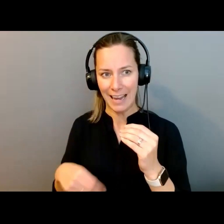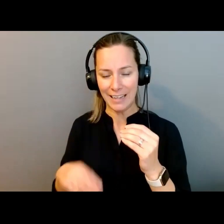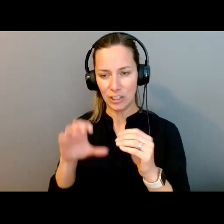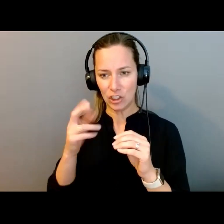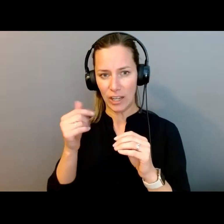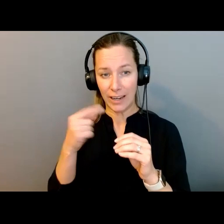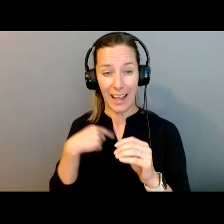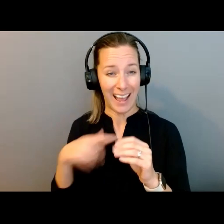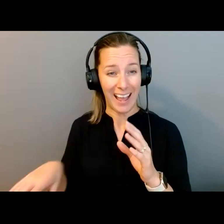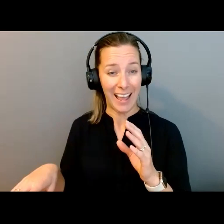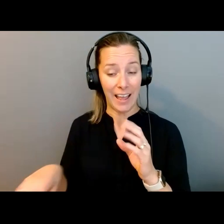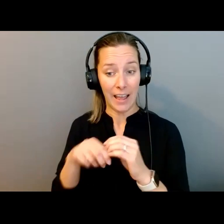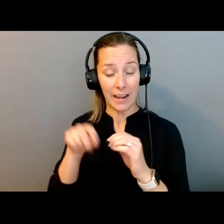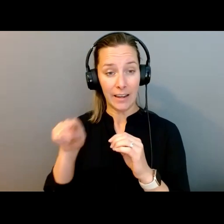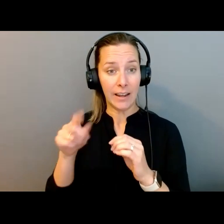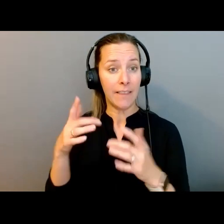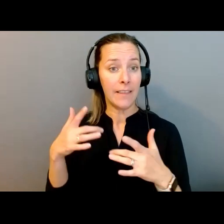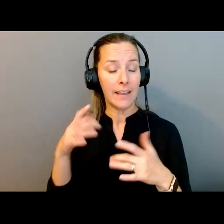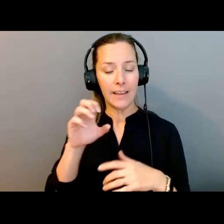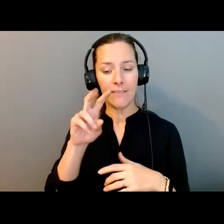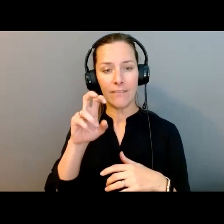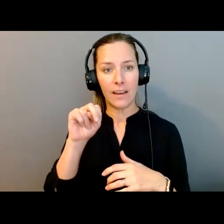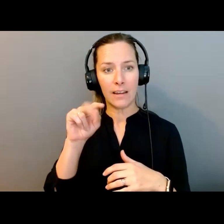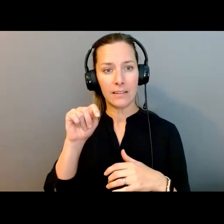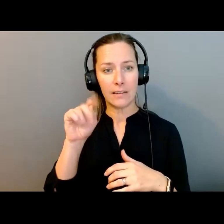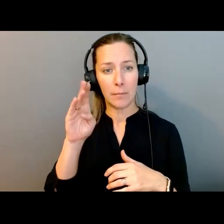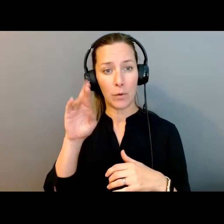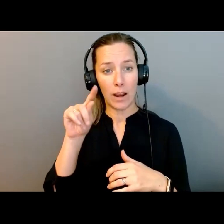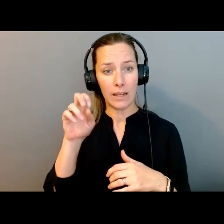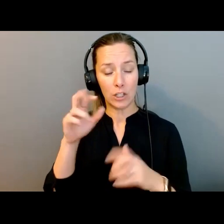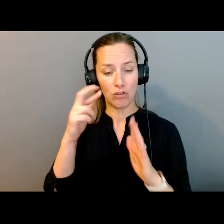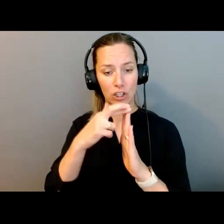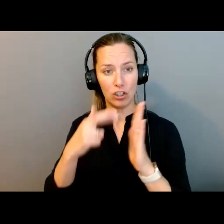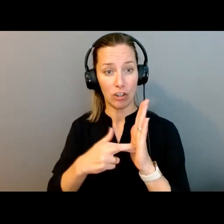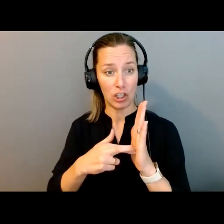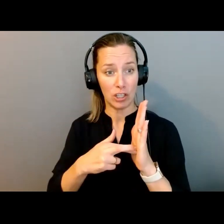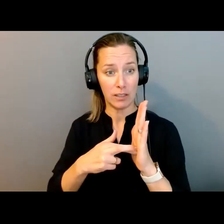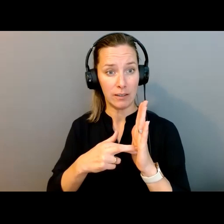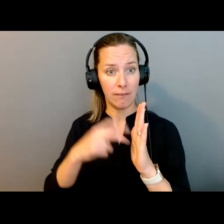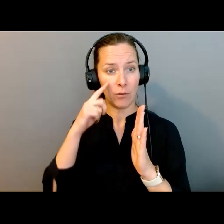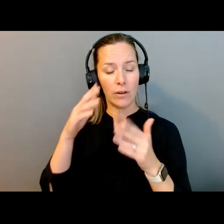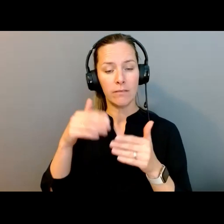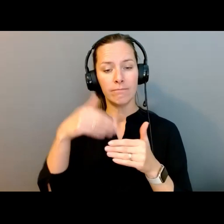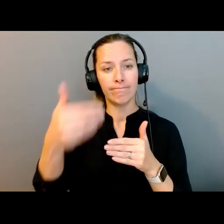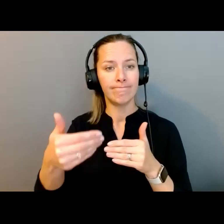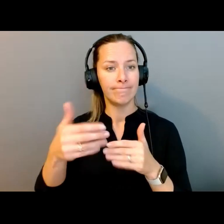chat the Eventbrite registration page for our November 2nd event. If you're interested in